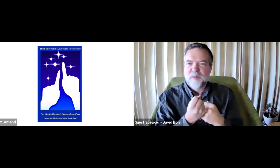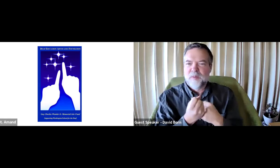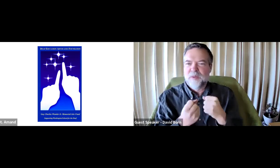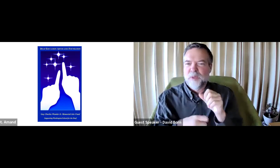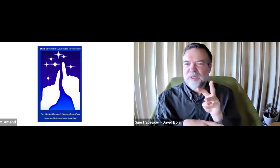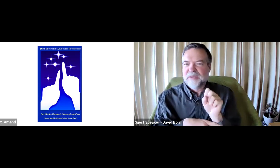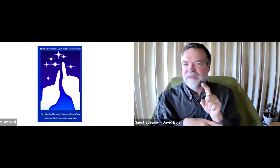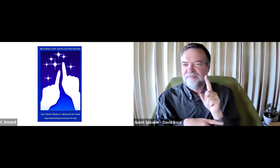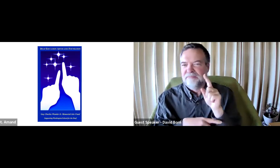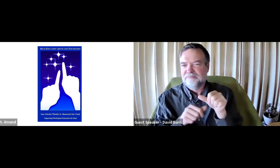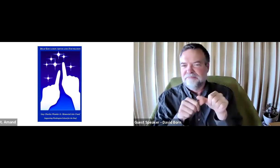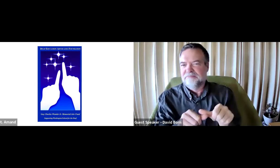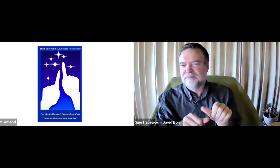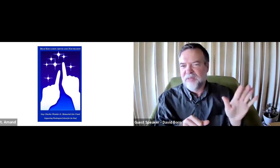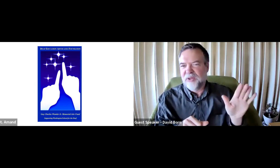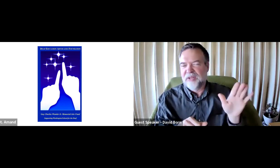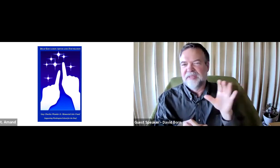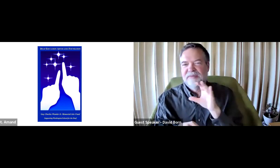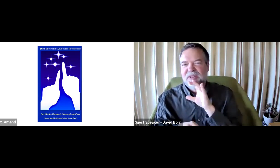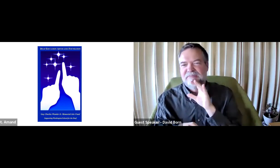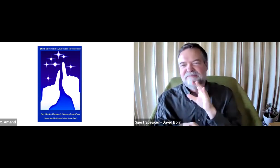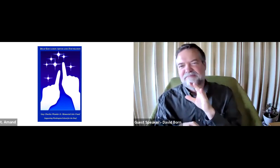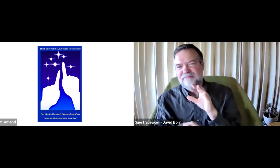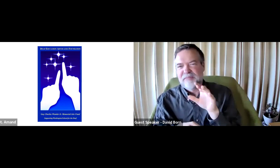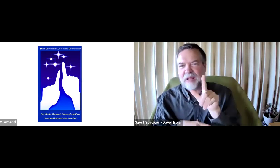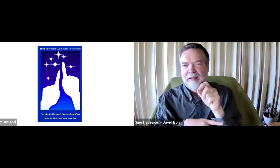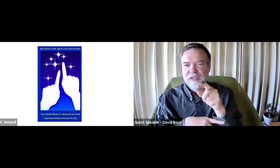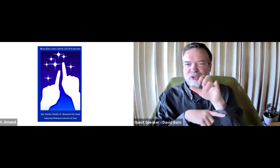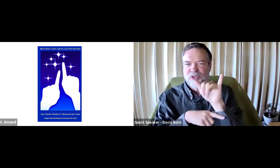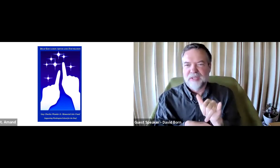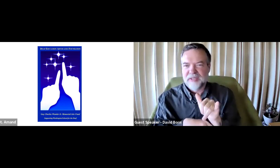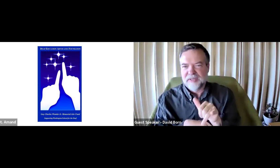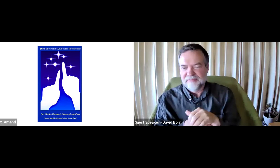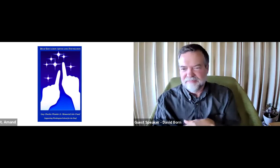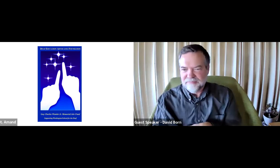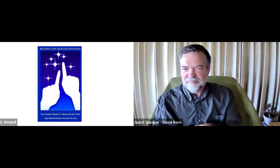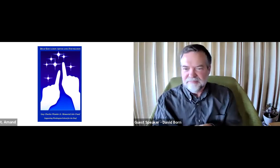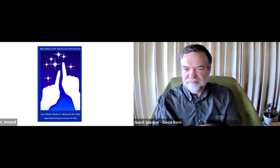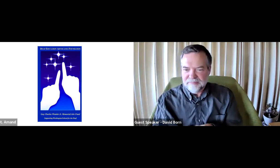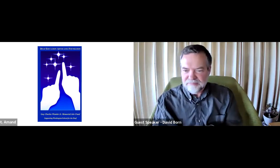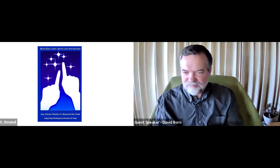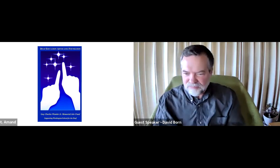and I really appreciate the support that it's given to our students